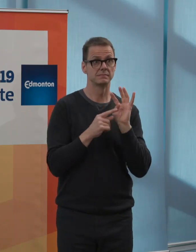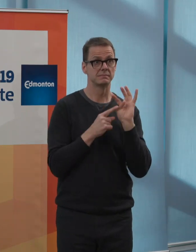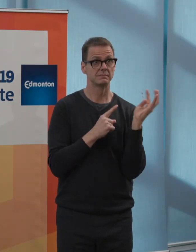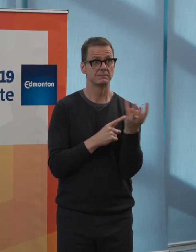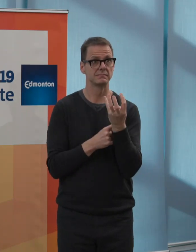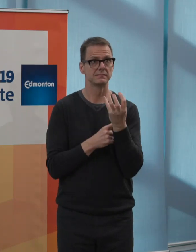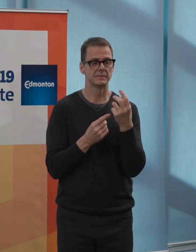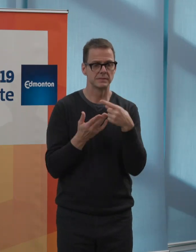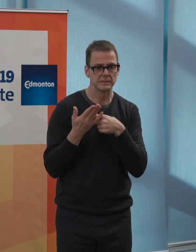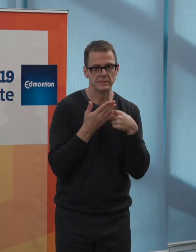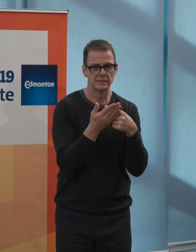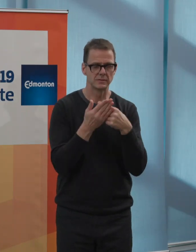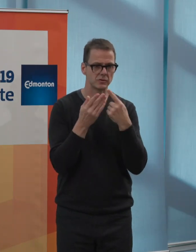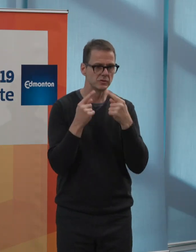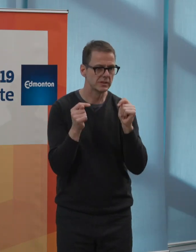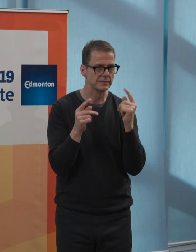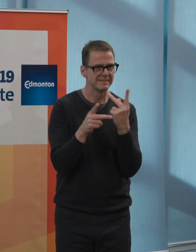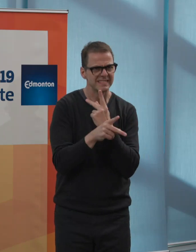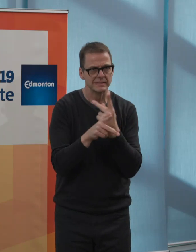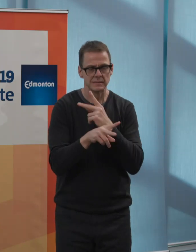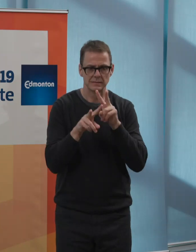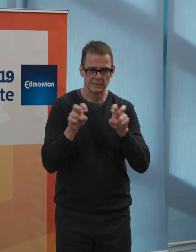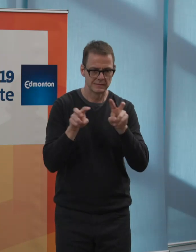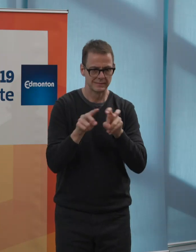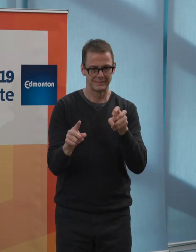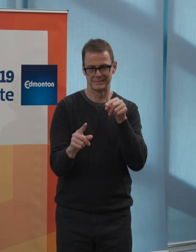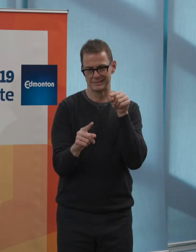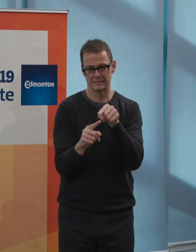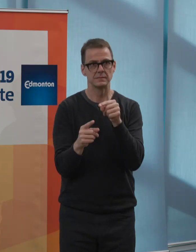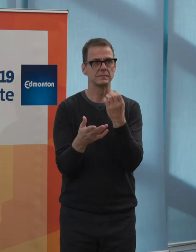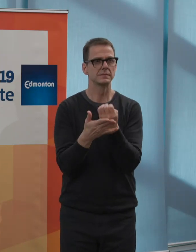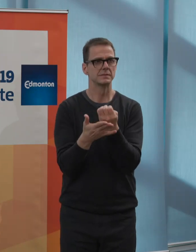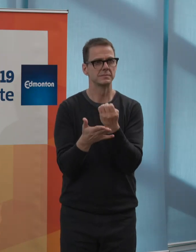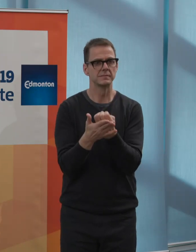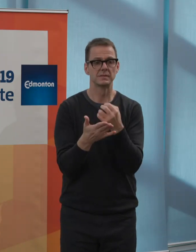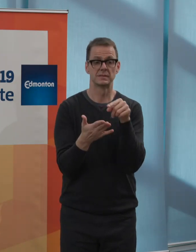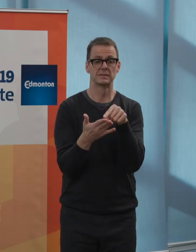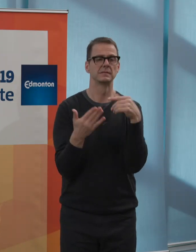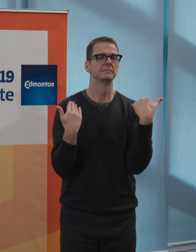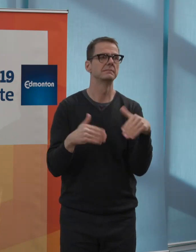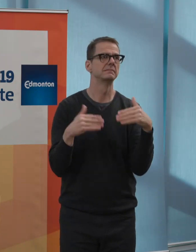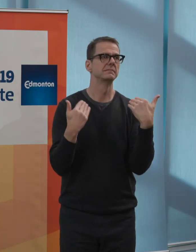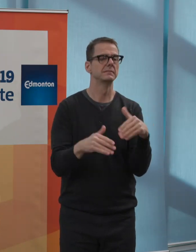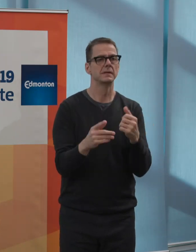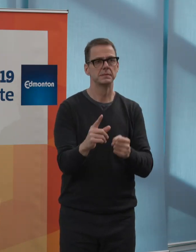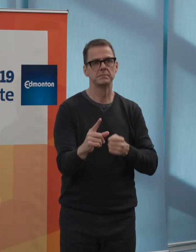today's announcement reflects a lot of work with our union partners and I want